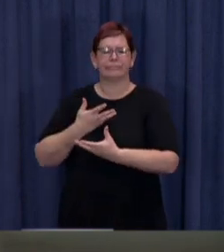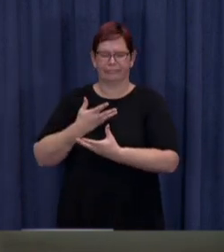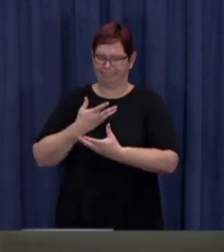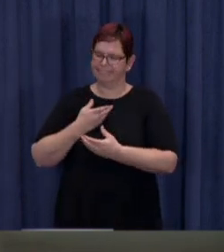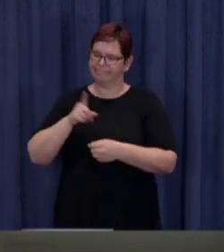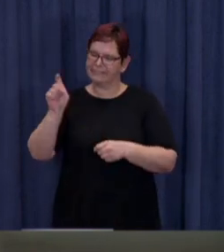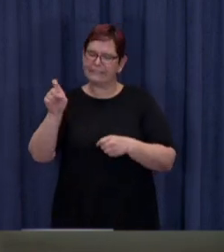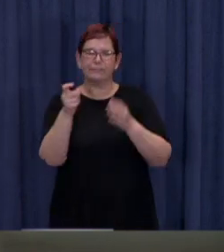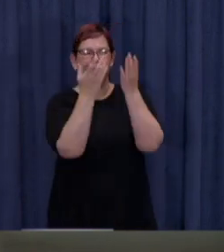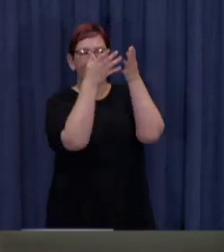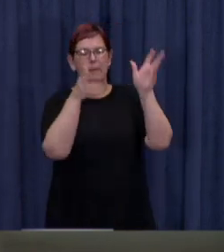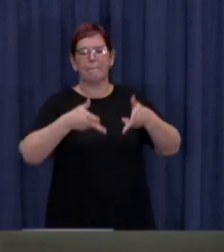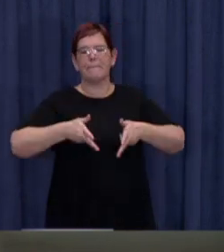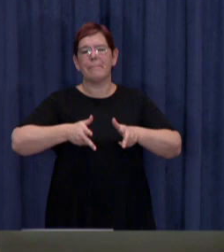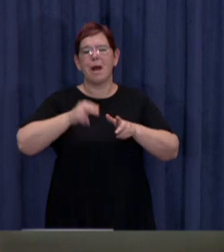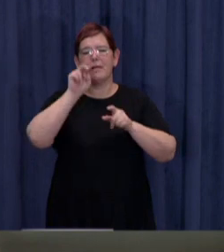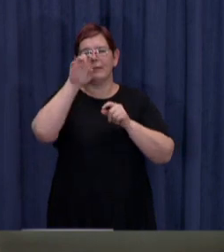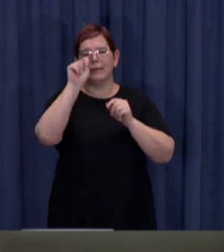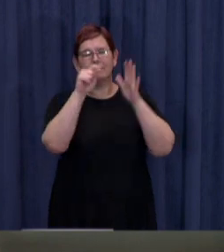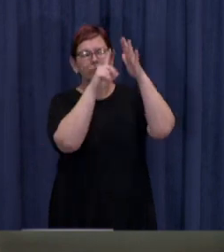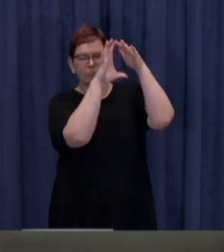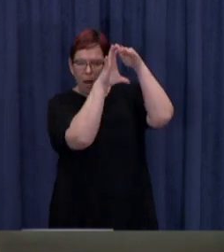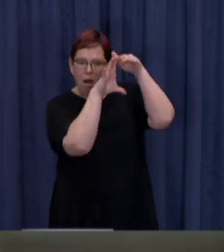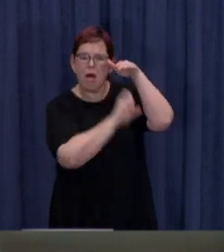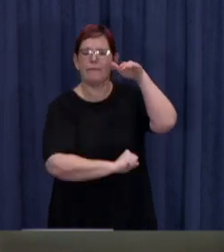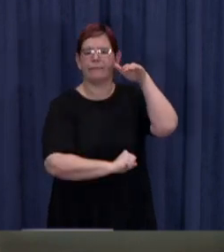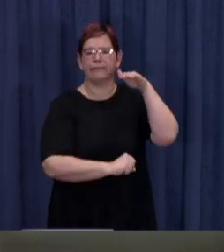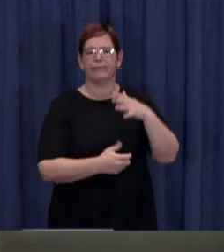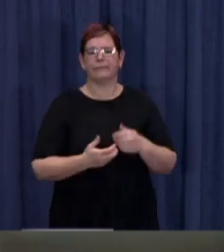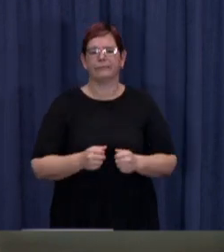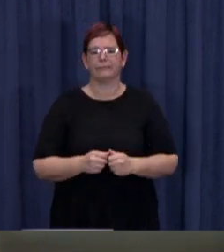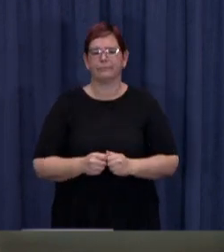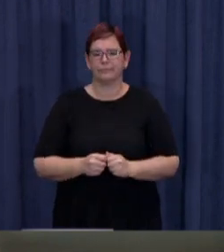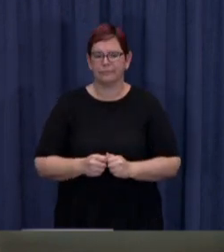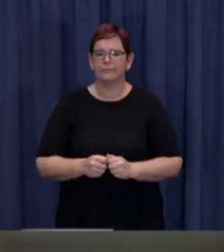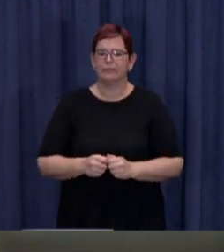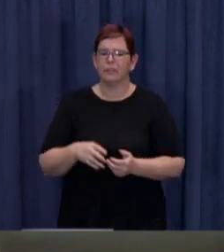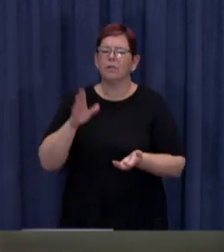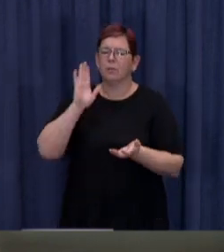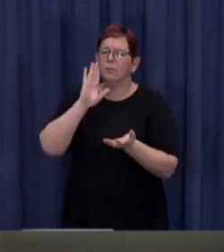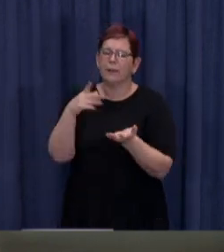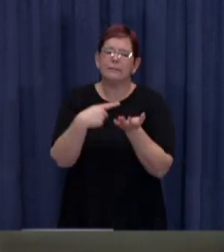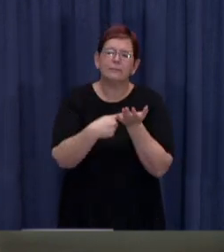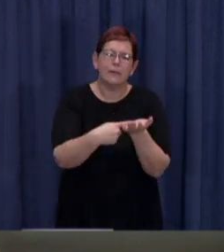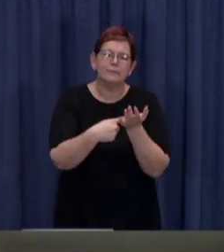situation with our playgrounds with the Medical Officer of Health and if it's deemed the only way in which we can we put signage